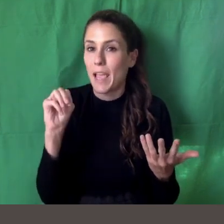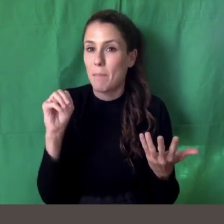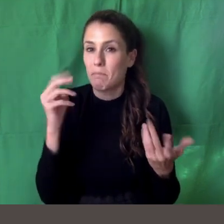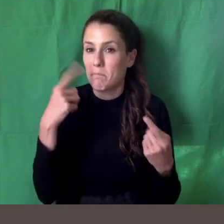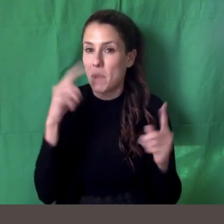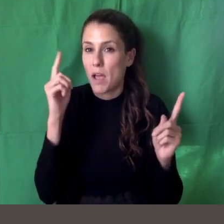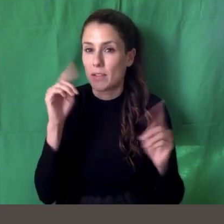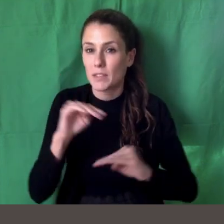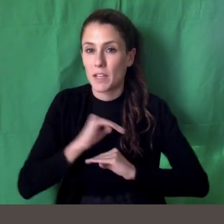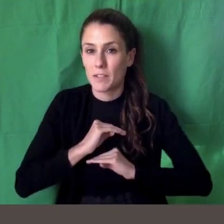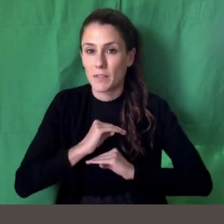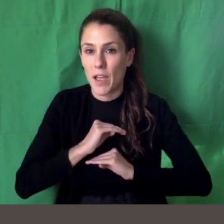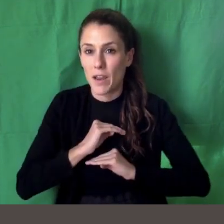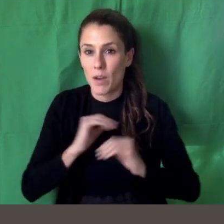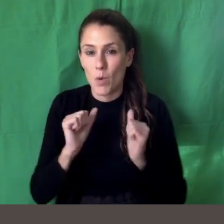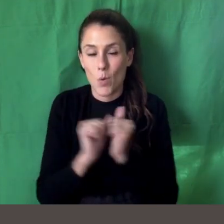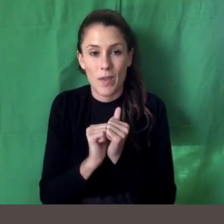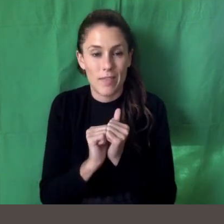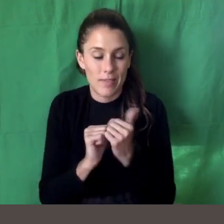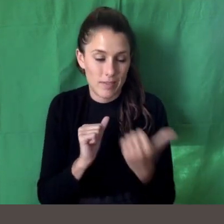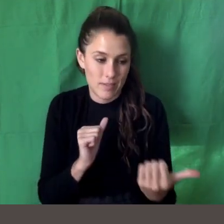So Sam is finally satisfied with this solution,